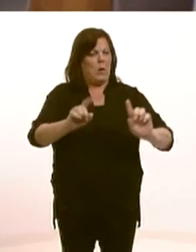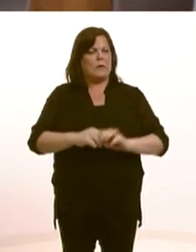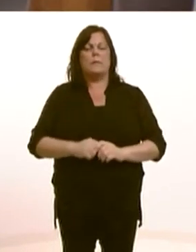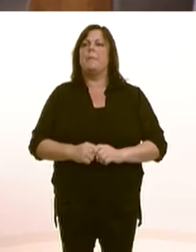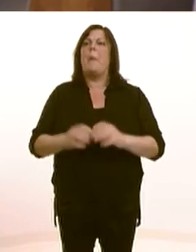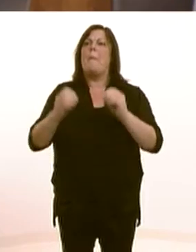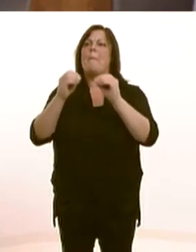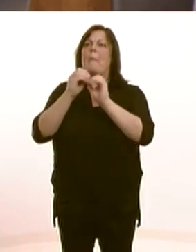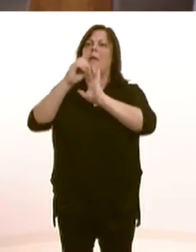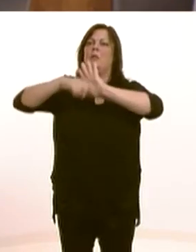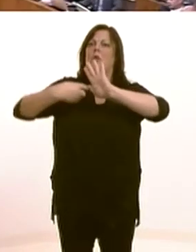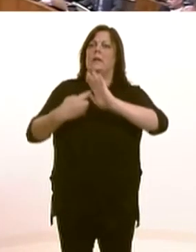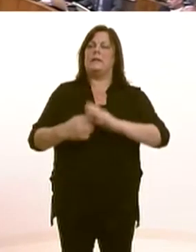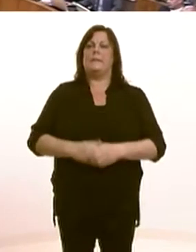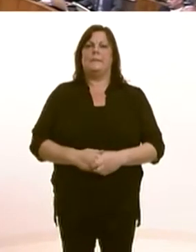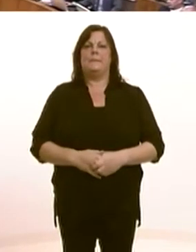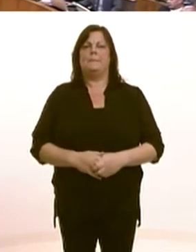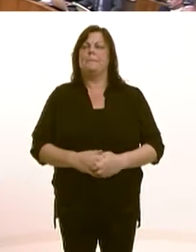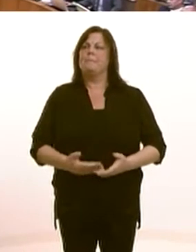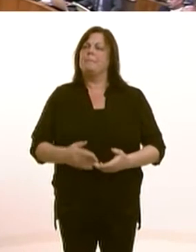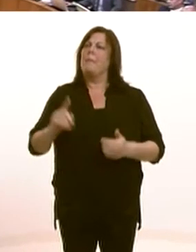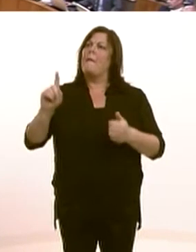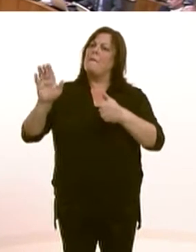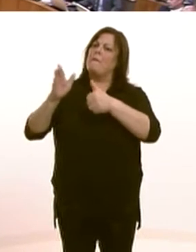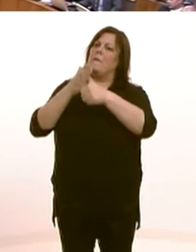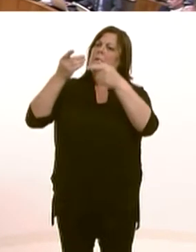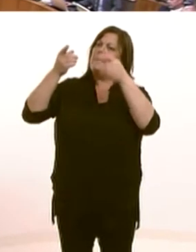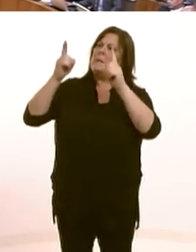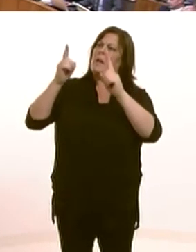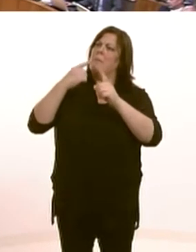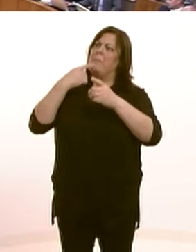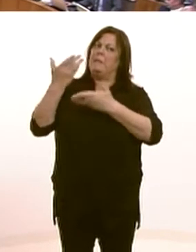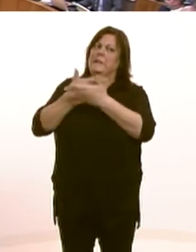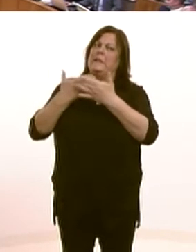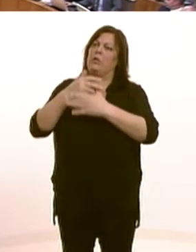Bethan Jenkins: First Minister, youíve already mentioned the children, but there are, in